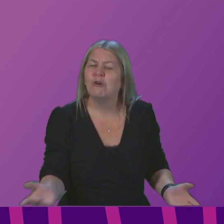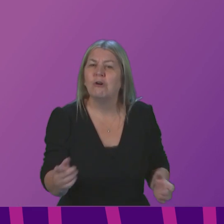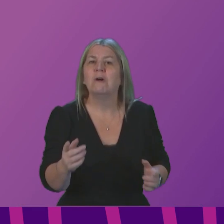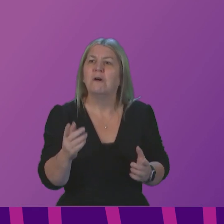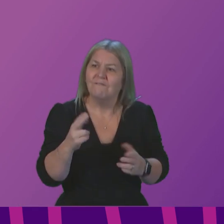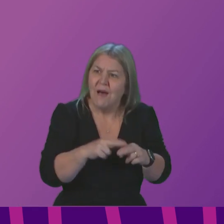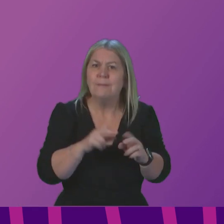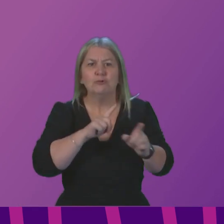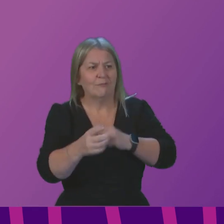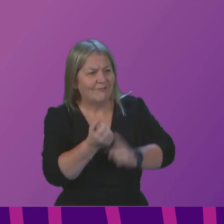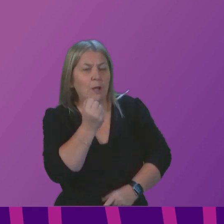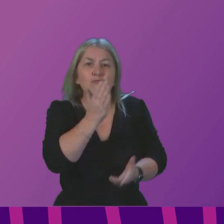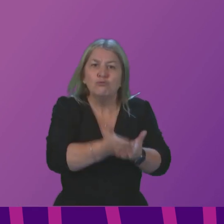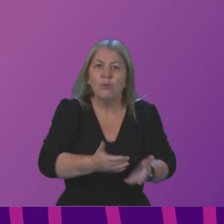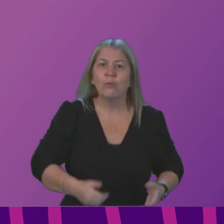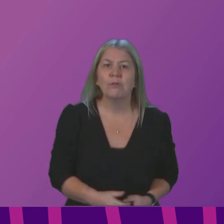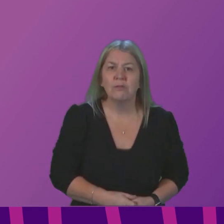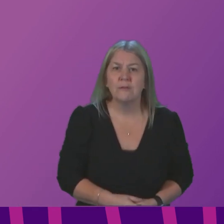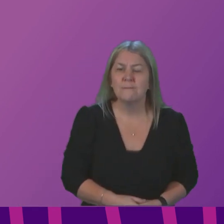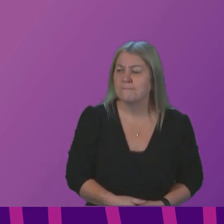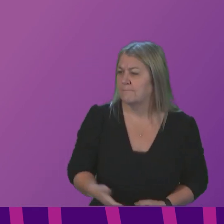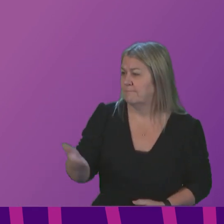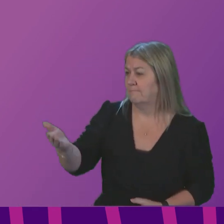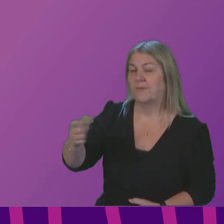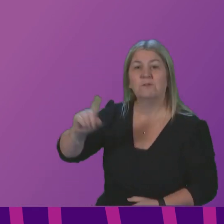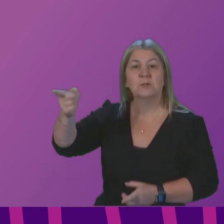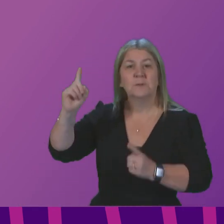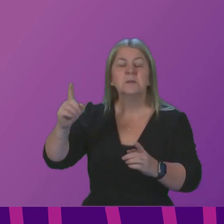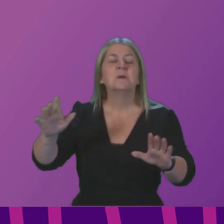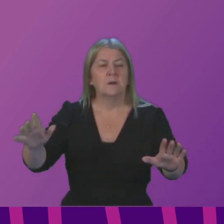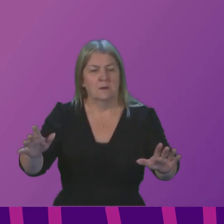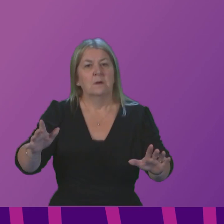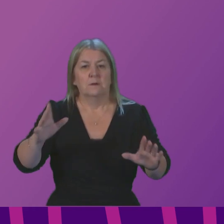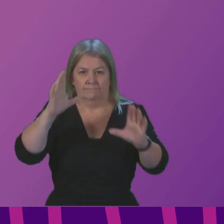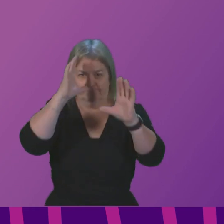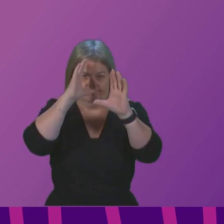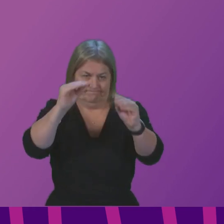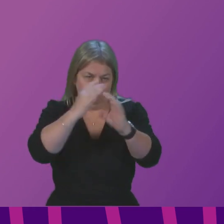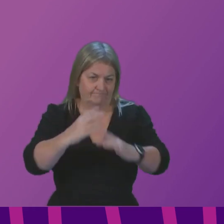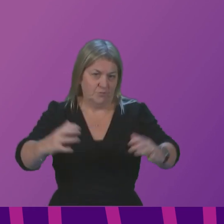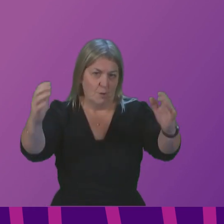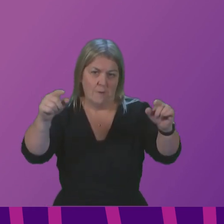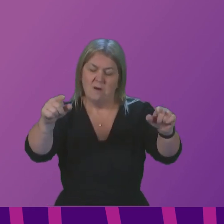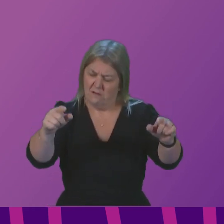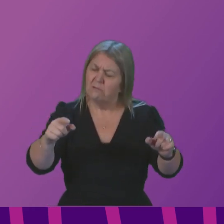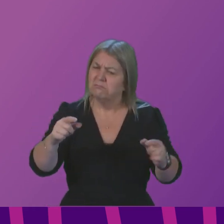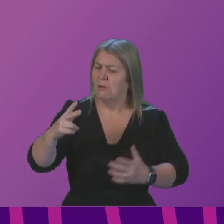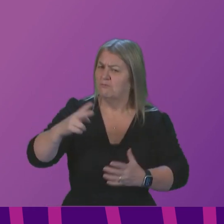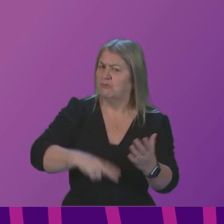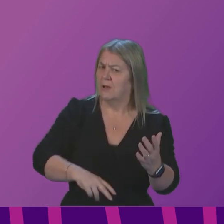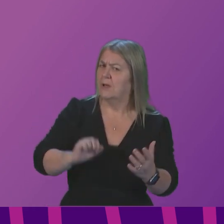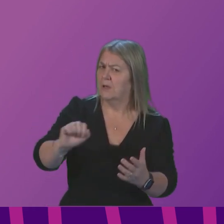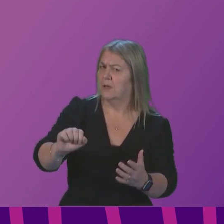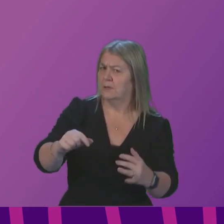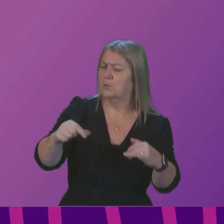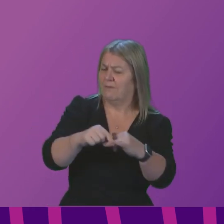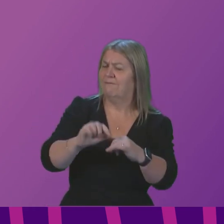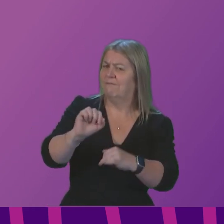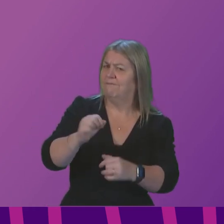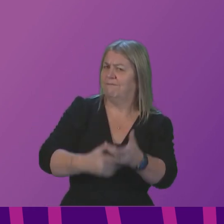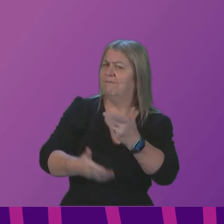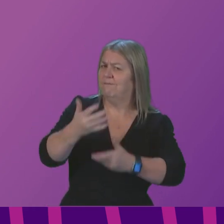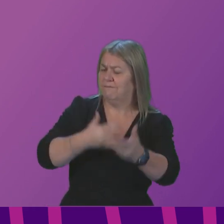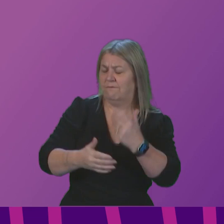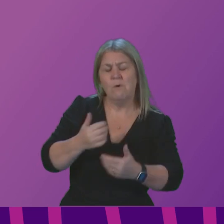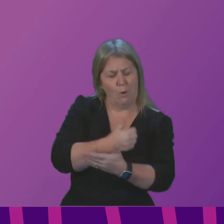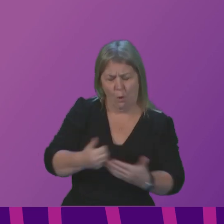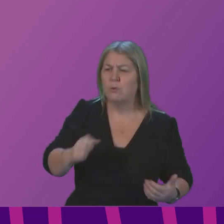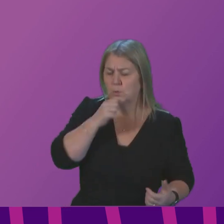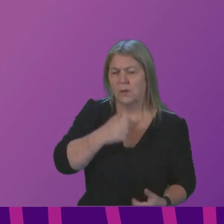I assure members that I have read Louise’s words very closely. I always do that when